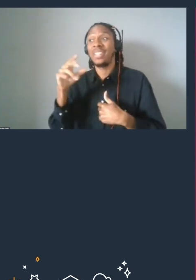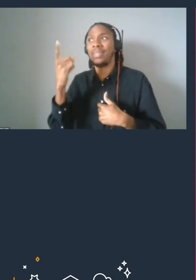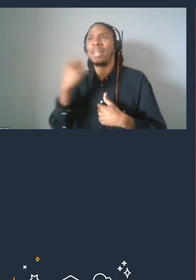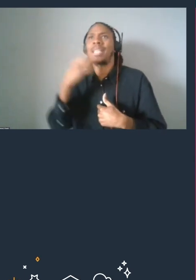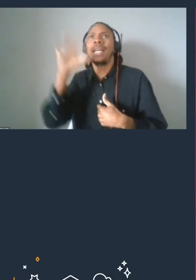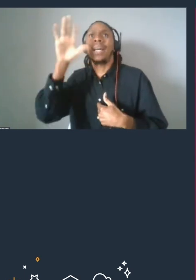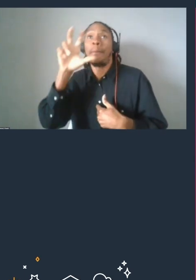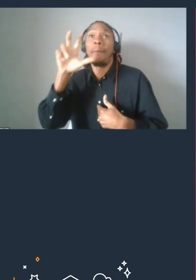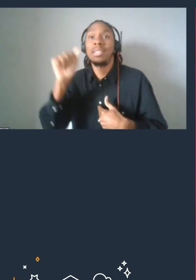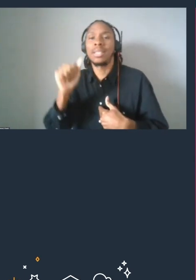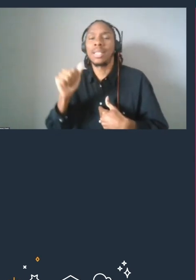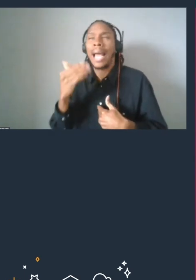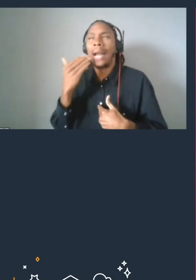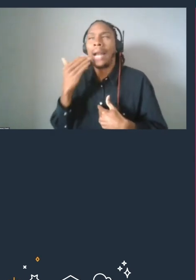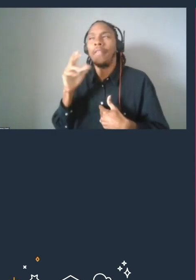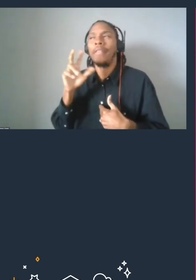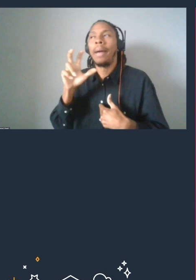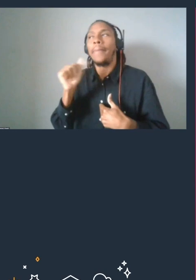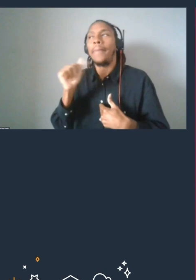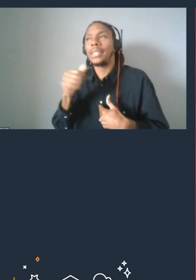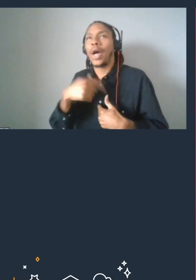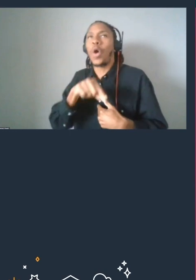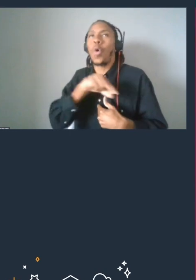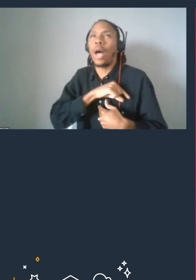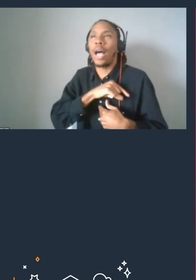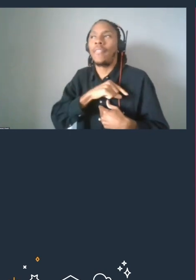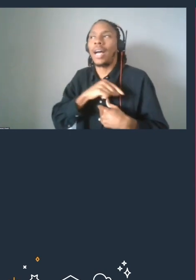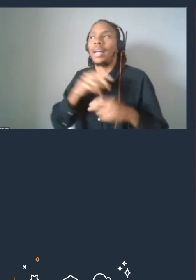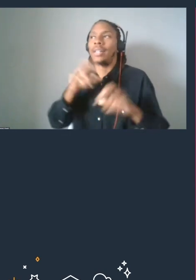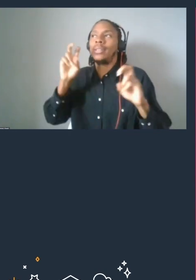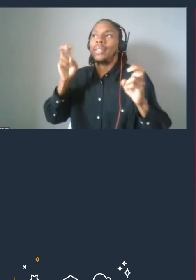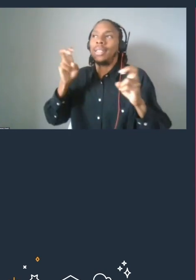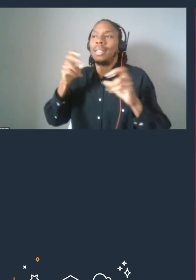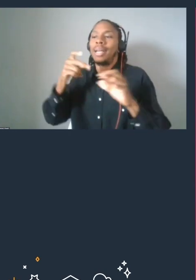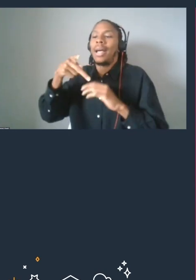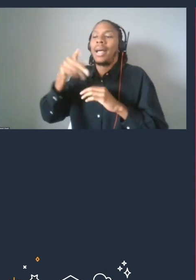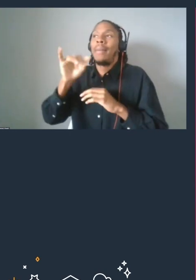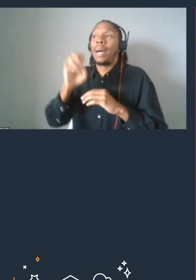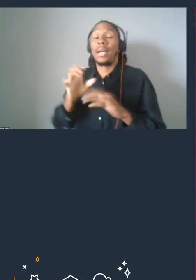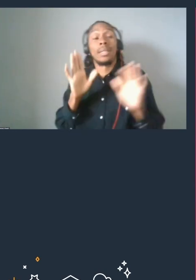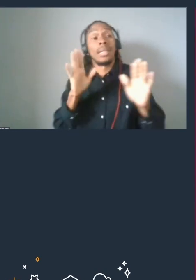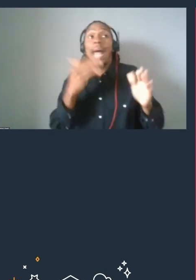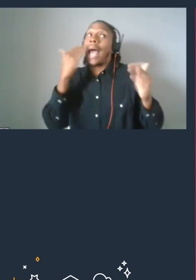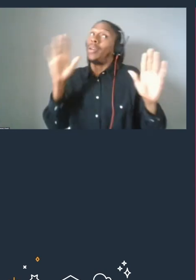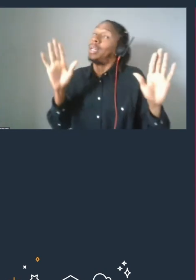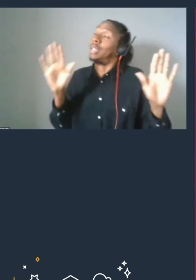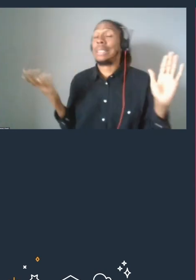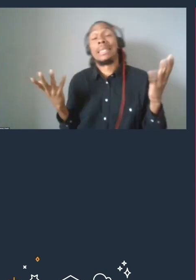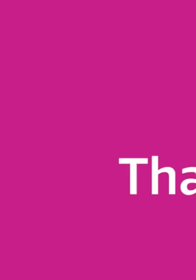if pizza pie qualifies as pie, but- I don't know. I don't know, we'll have to go to the rule book for that one later.